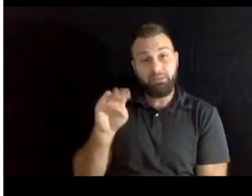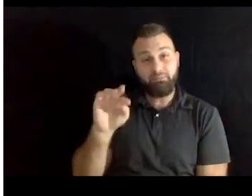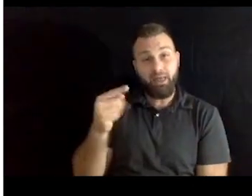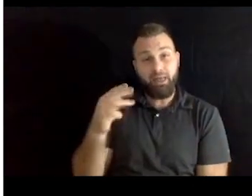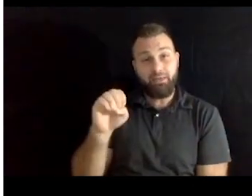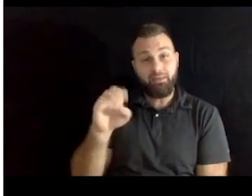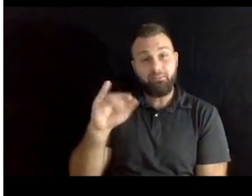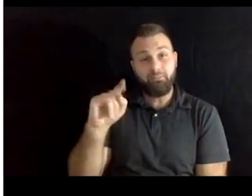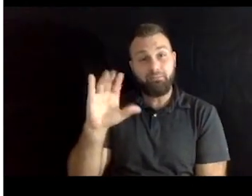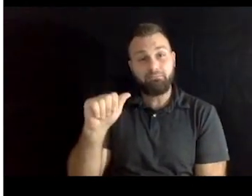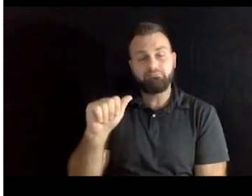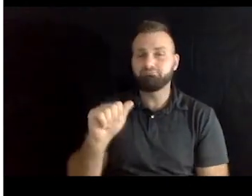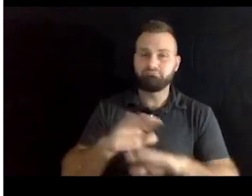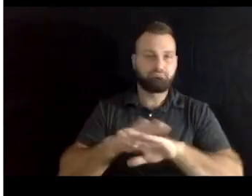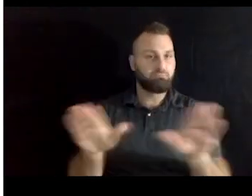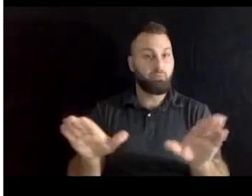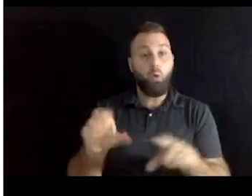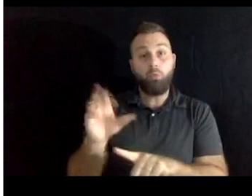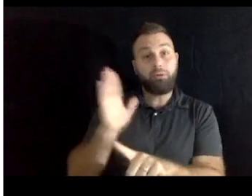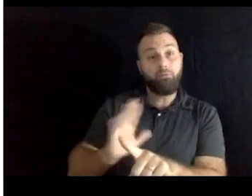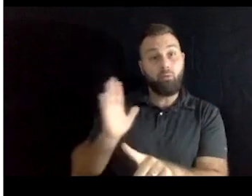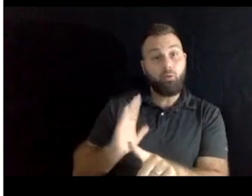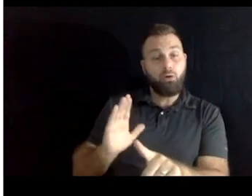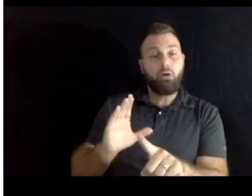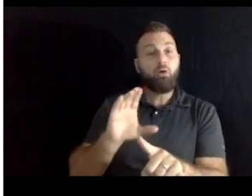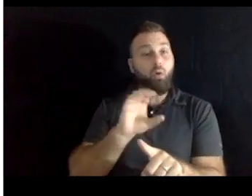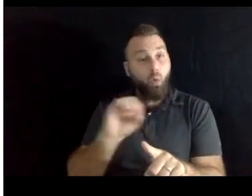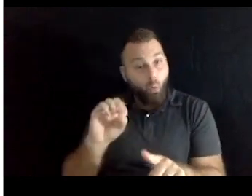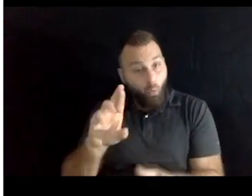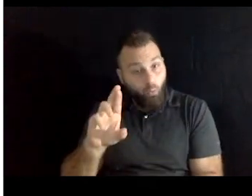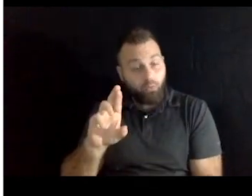with in the past or the Pennsylvania Office of vocational rehabilitation.